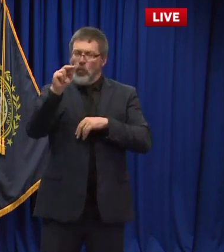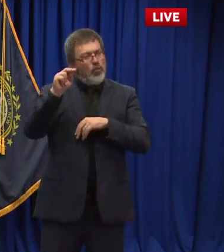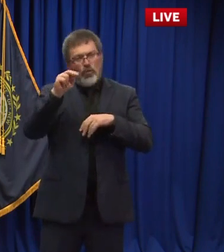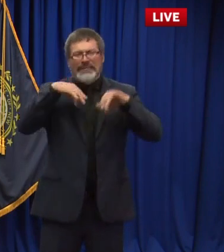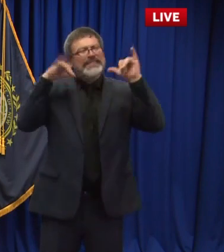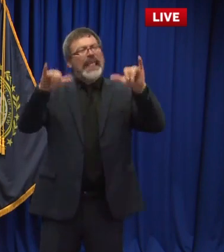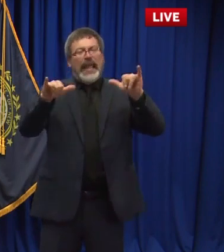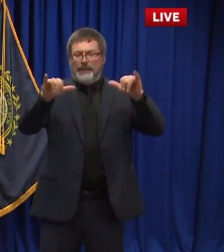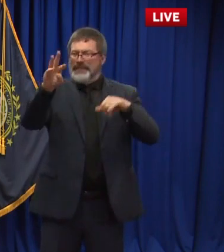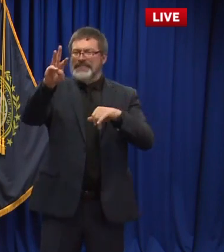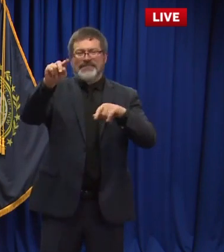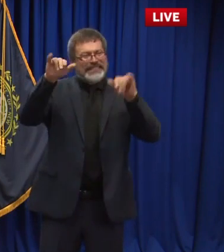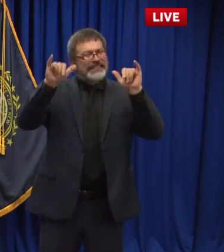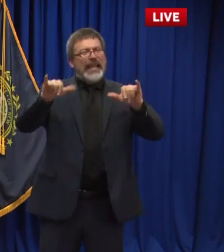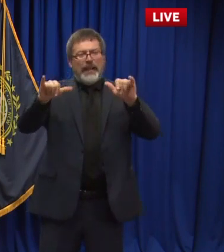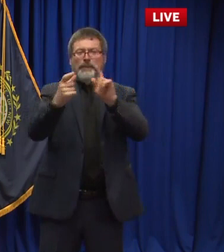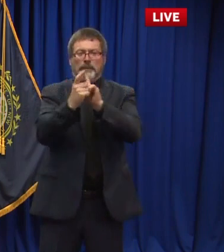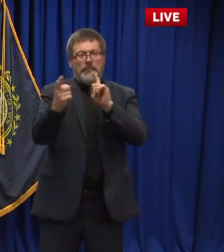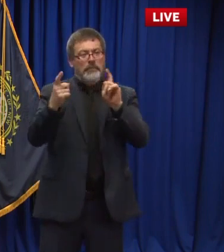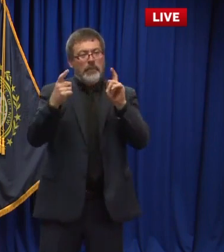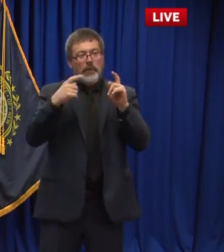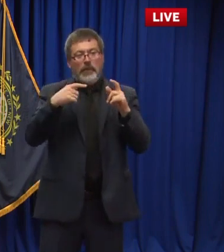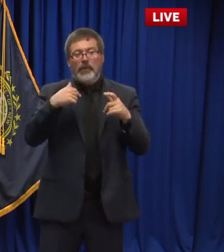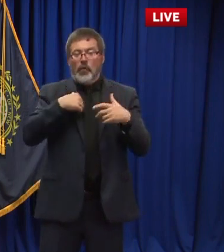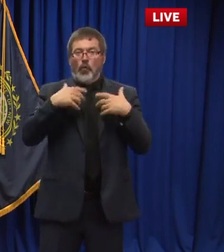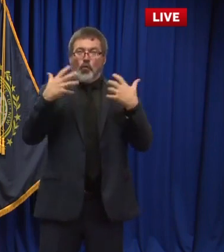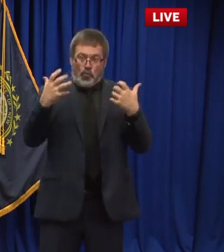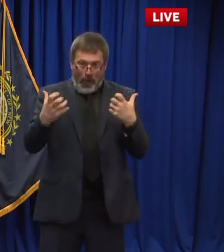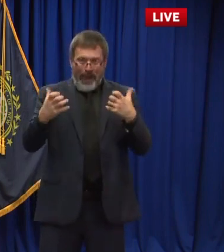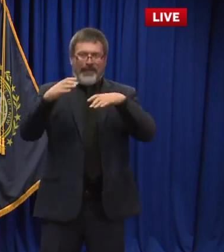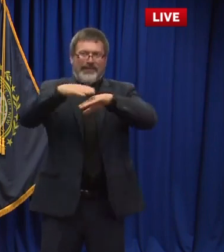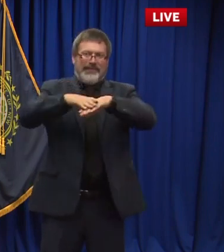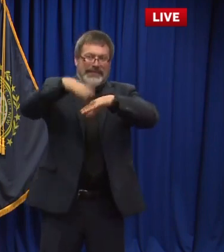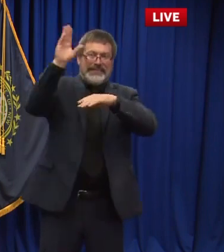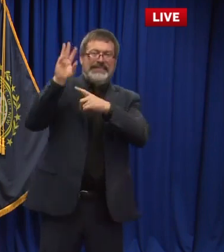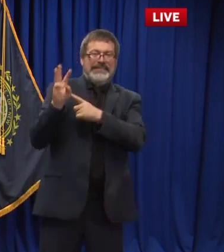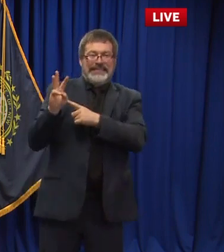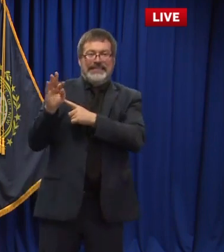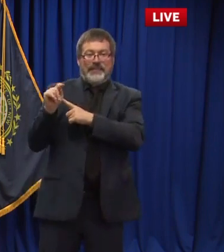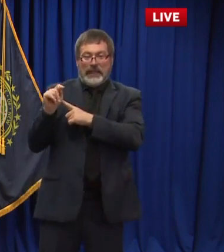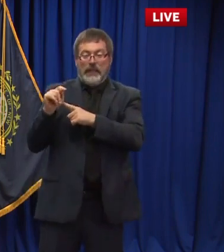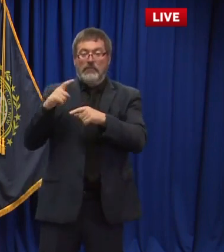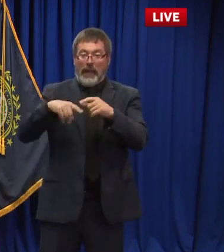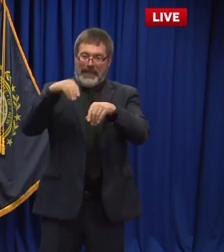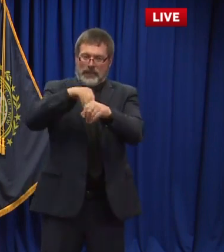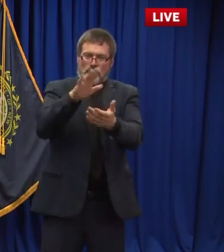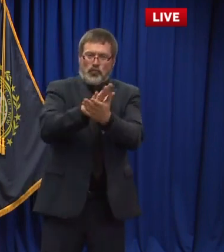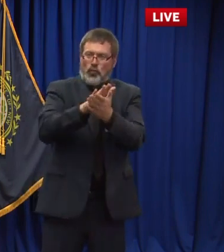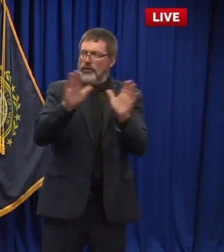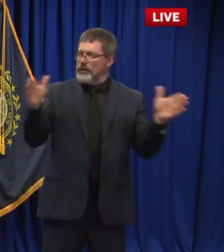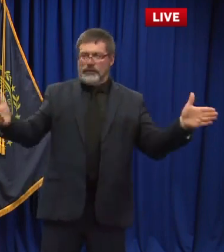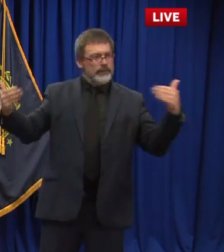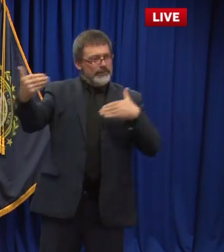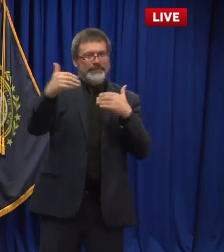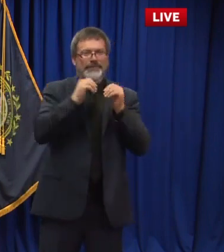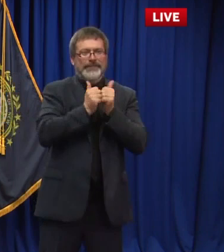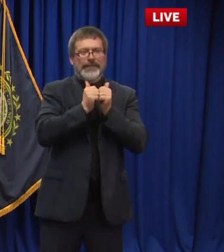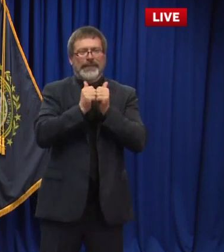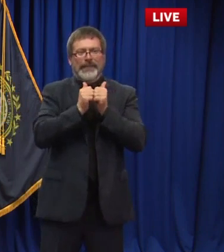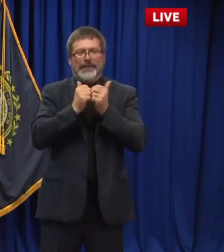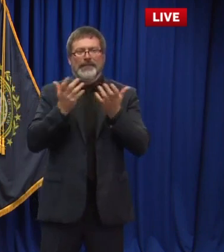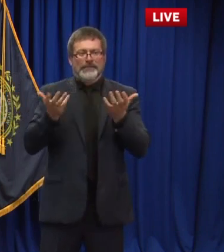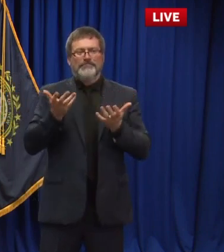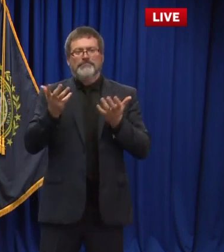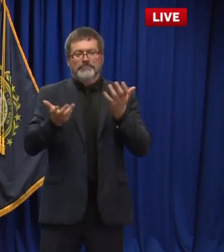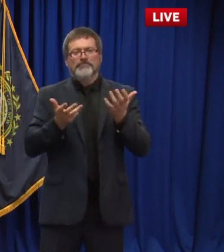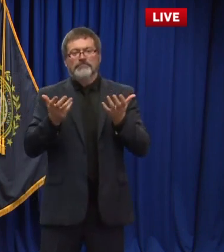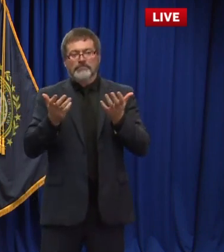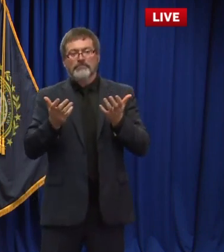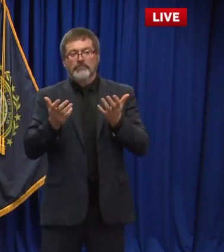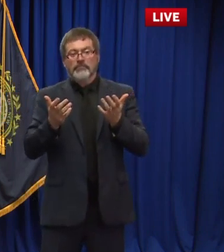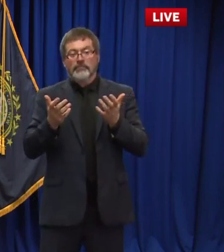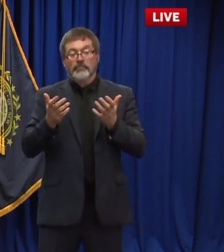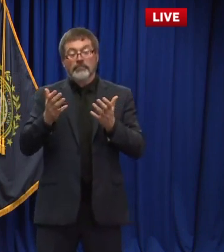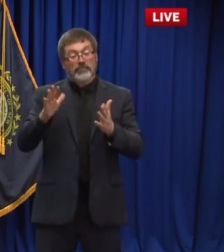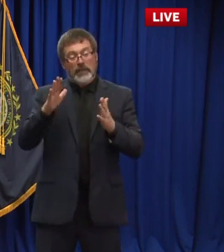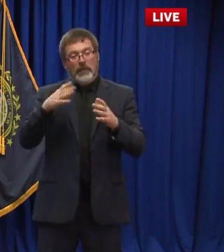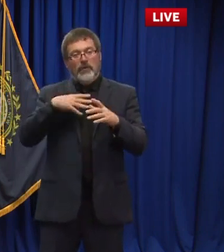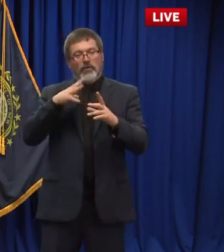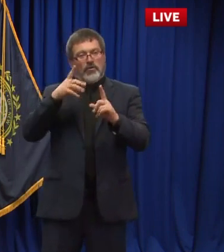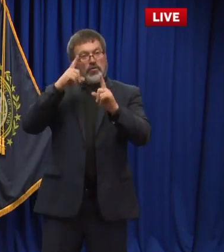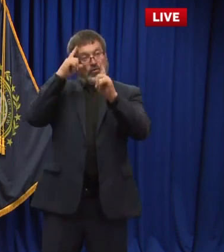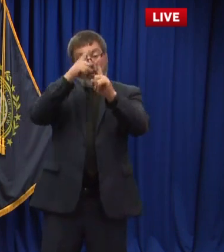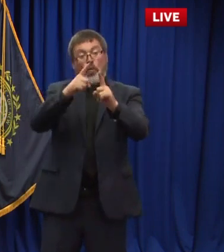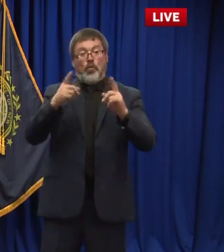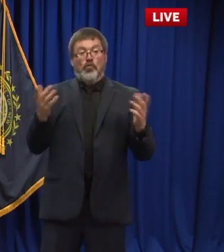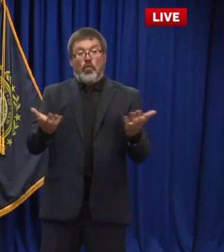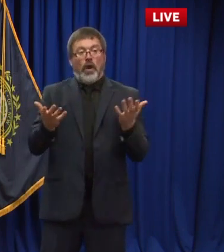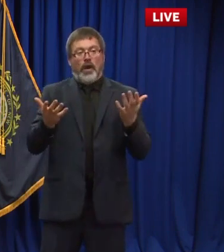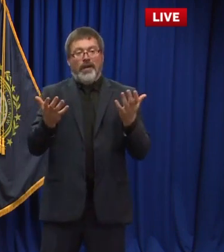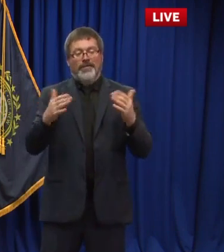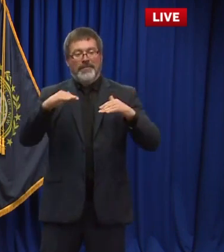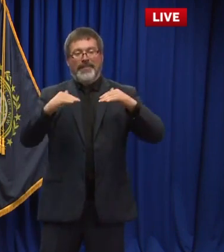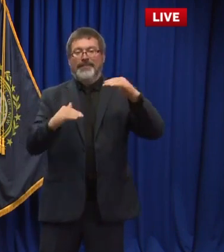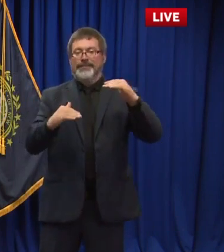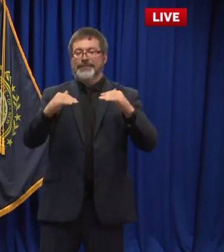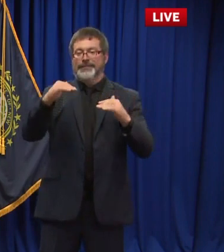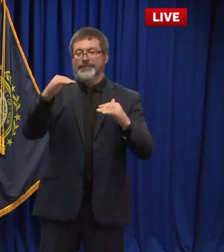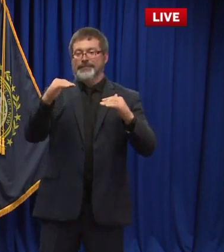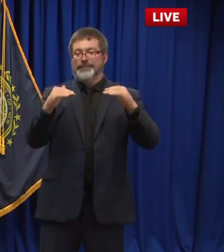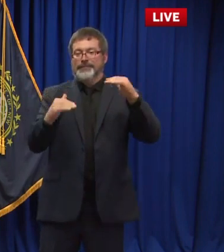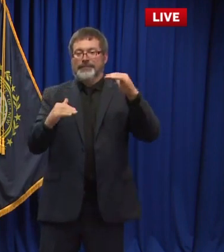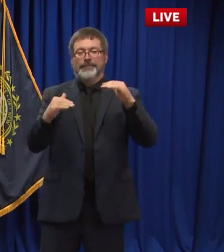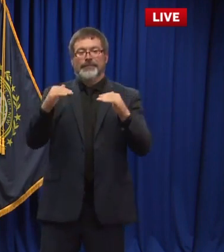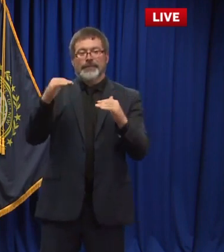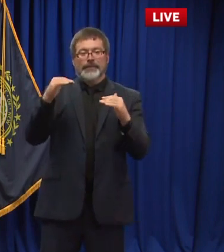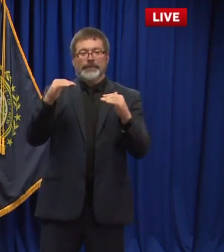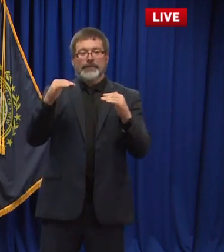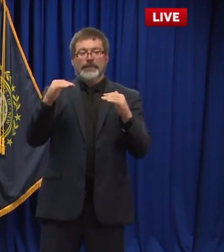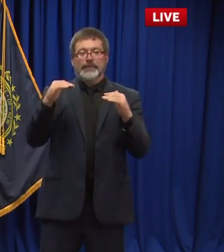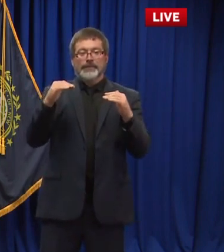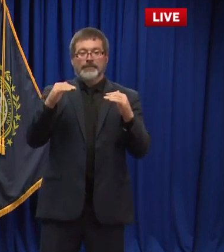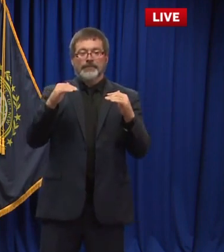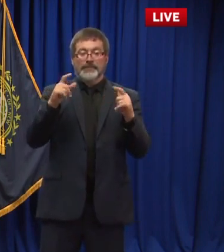AND YOU ARE RIGHT THE MESSENGER OUT THERE IS THAT WE RECOMMEND PEOPLE OUT IN PUBLIC SETTINGS TRY TO MAINTAIN A DISTANCE OF AT LEAST SIX FEET FROM OTHER PEE SCHOOLS WHO THERE IS A BALANCE